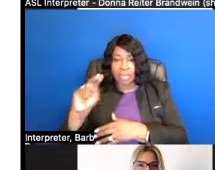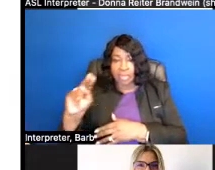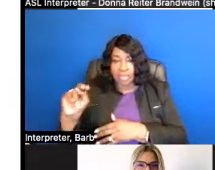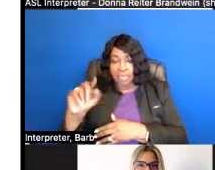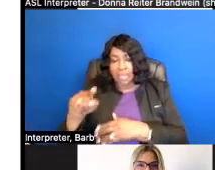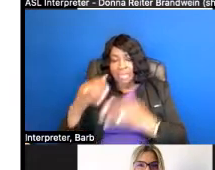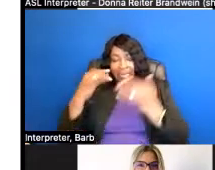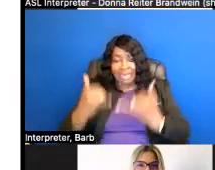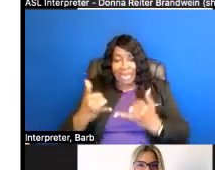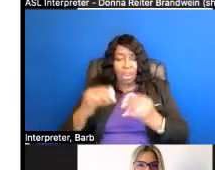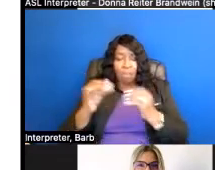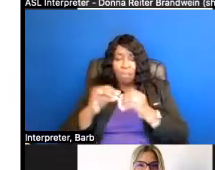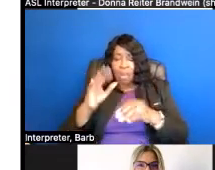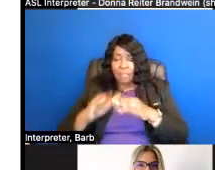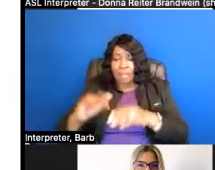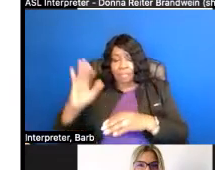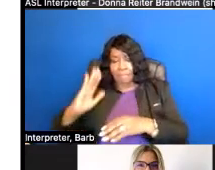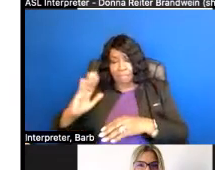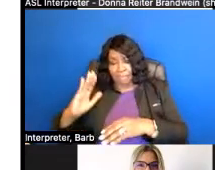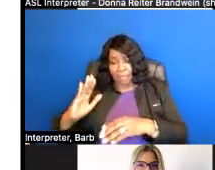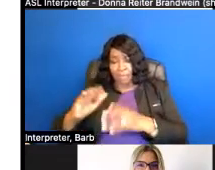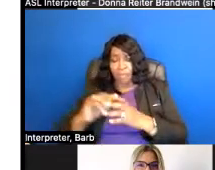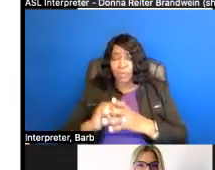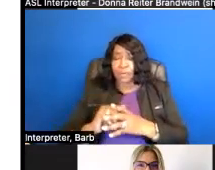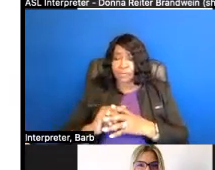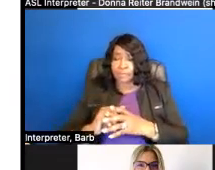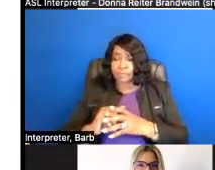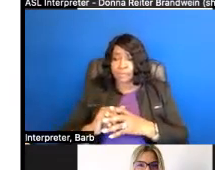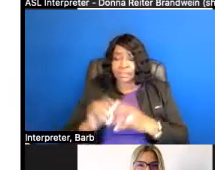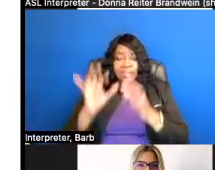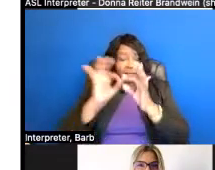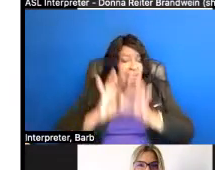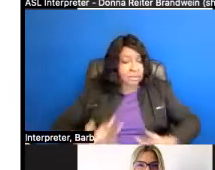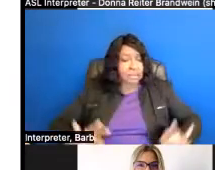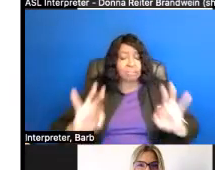it really is vital to have something out there